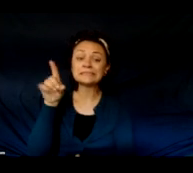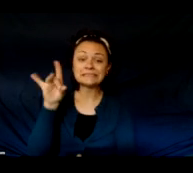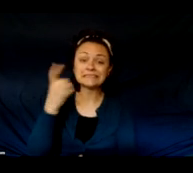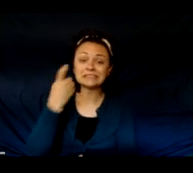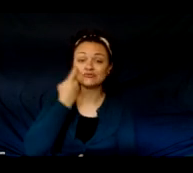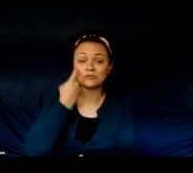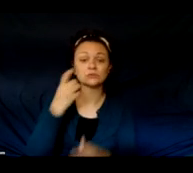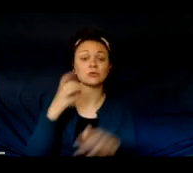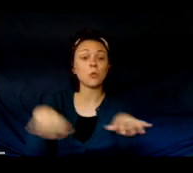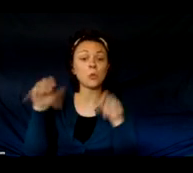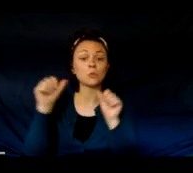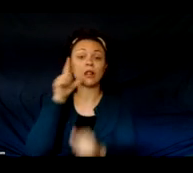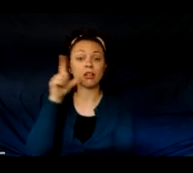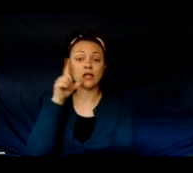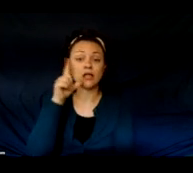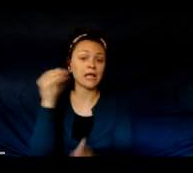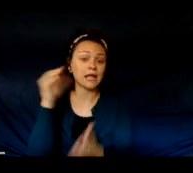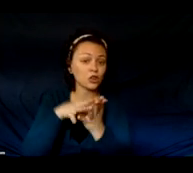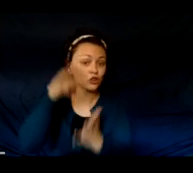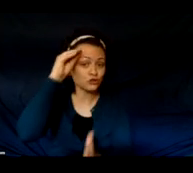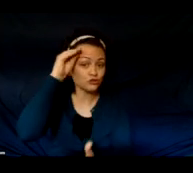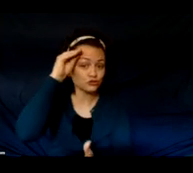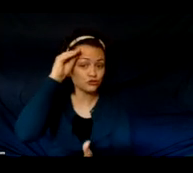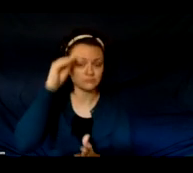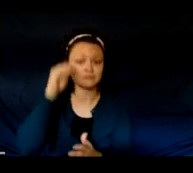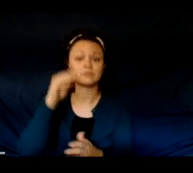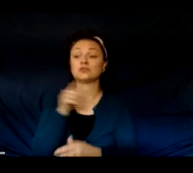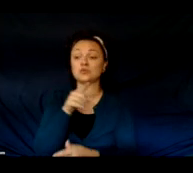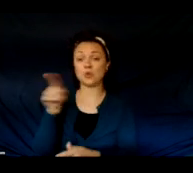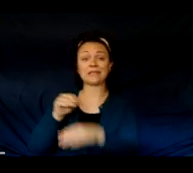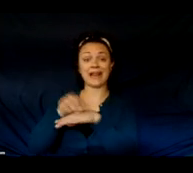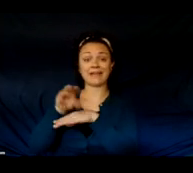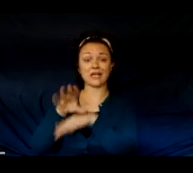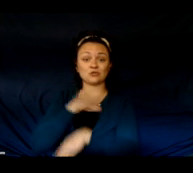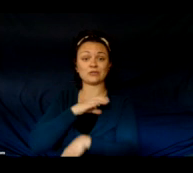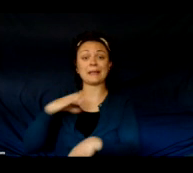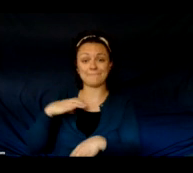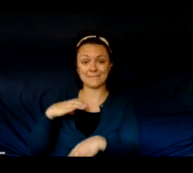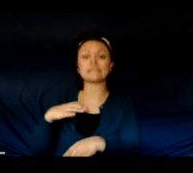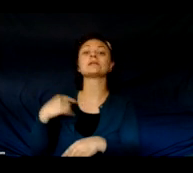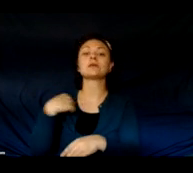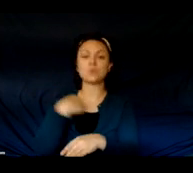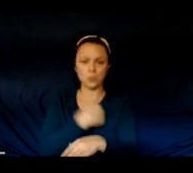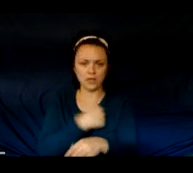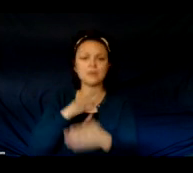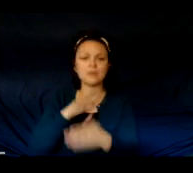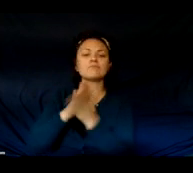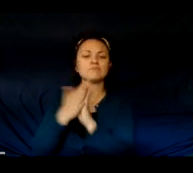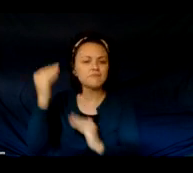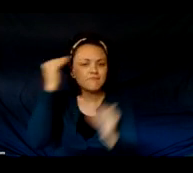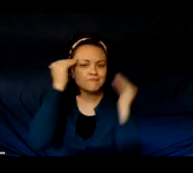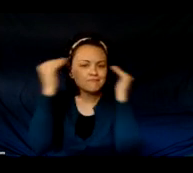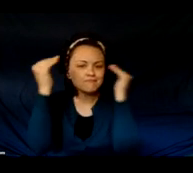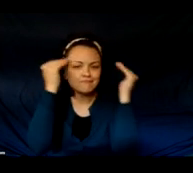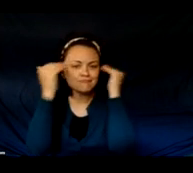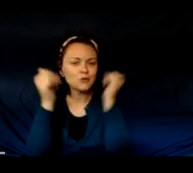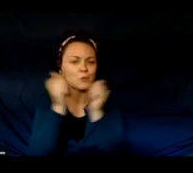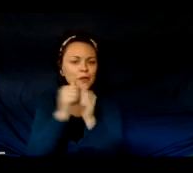individuals of the advisory committee to get to know both myself and Teresa a bit better as well as learn about